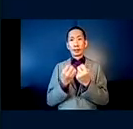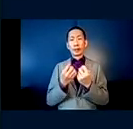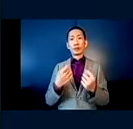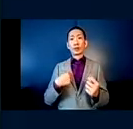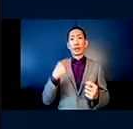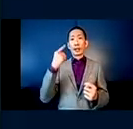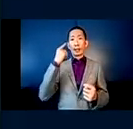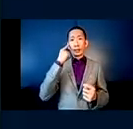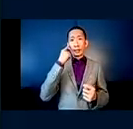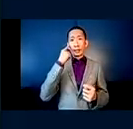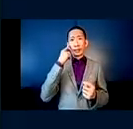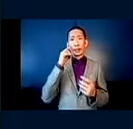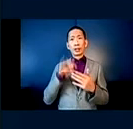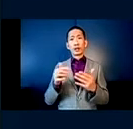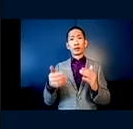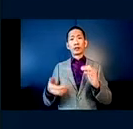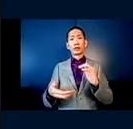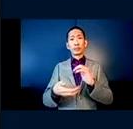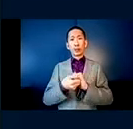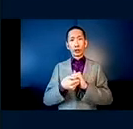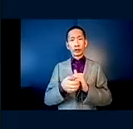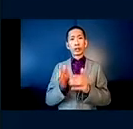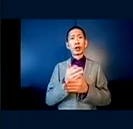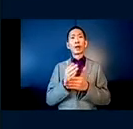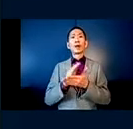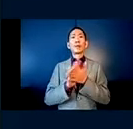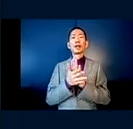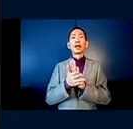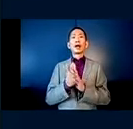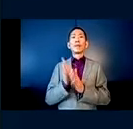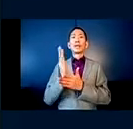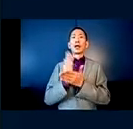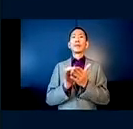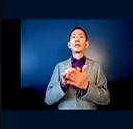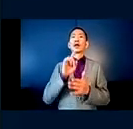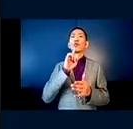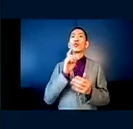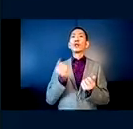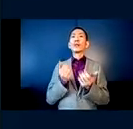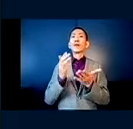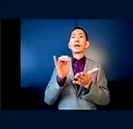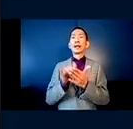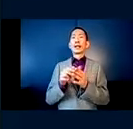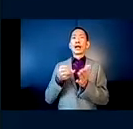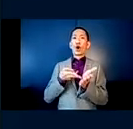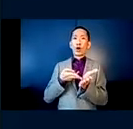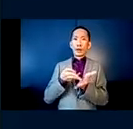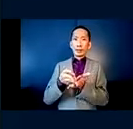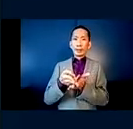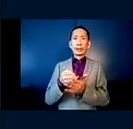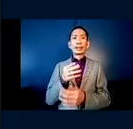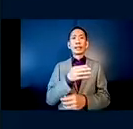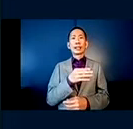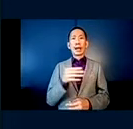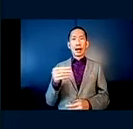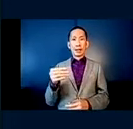WITH OUR TEAM. SO I THINK PARTNERSHIPS BECOME THE ELEMENT THAT'S REALLY --